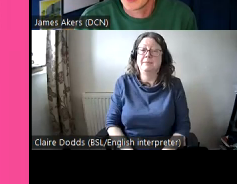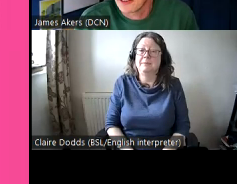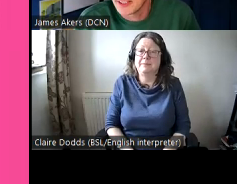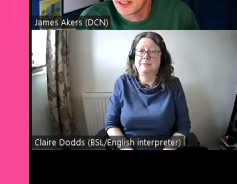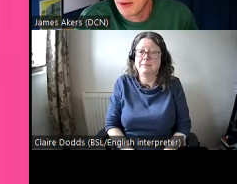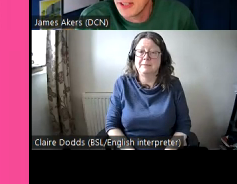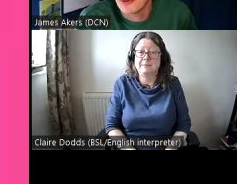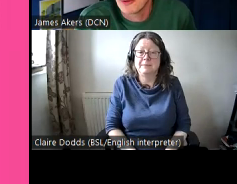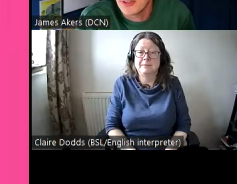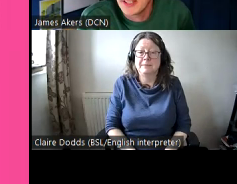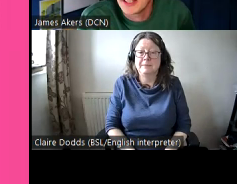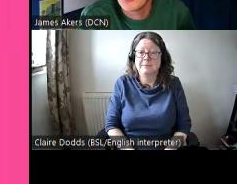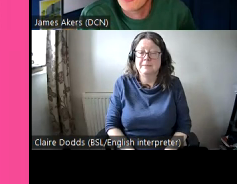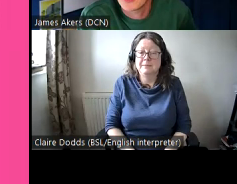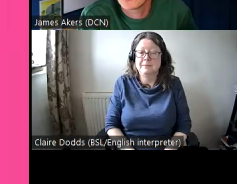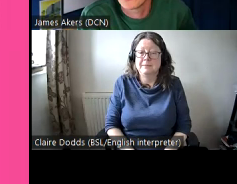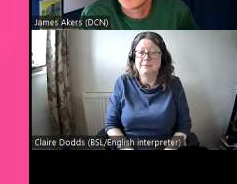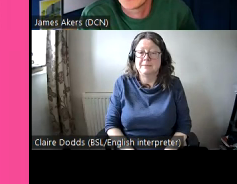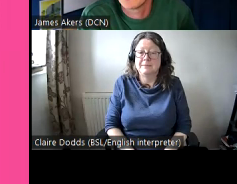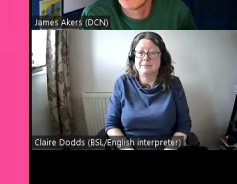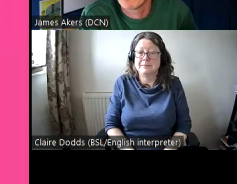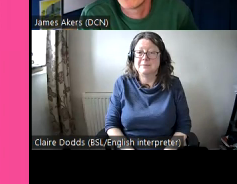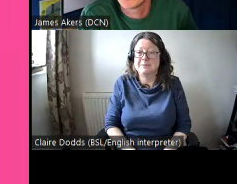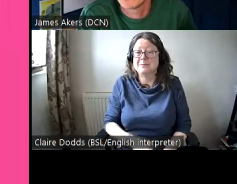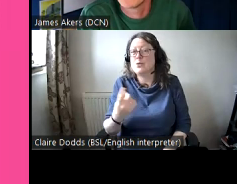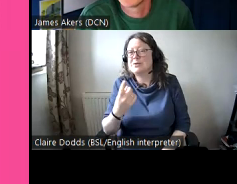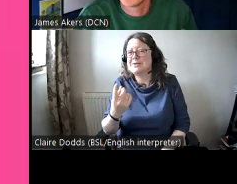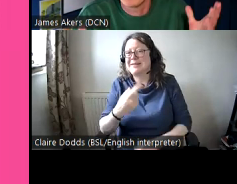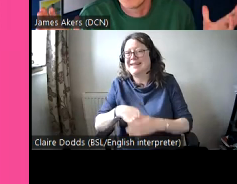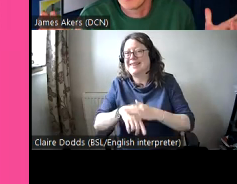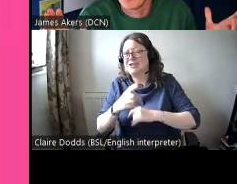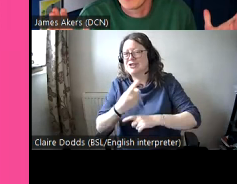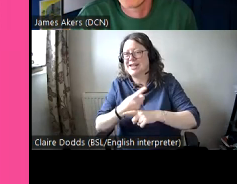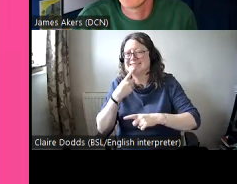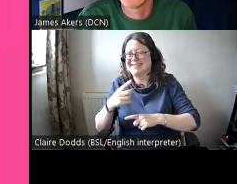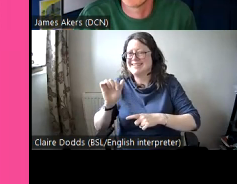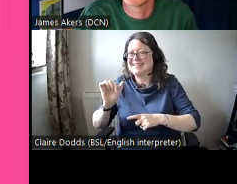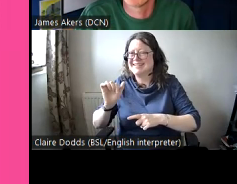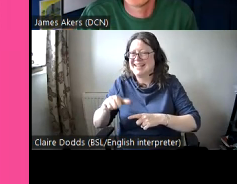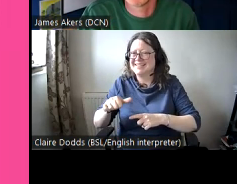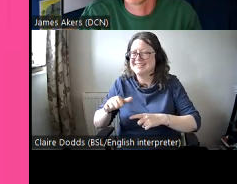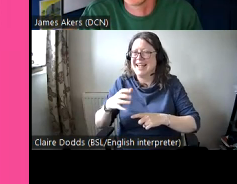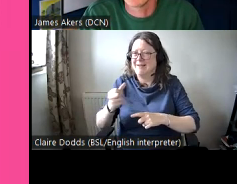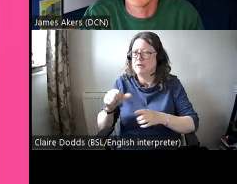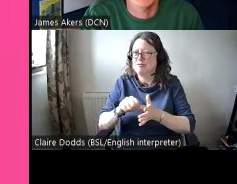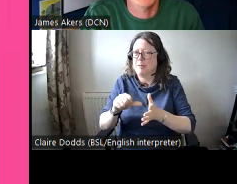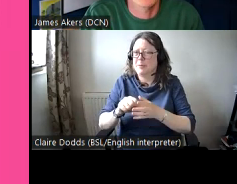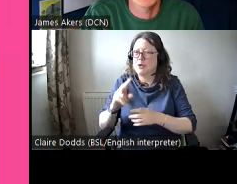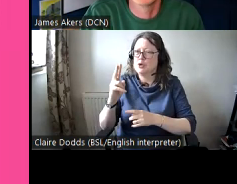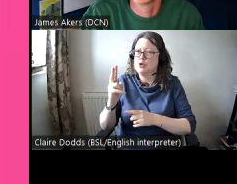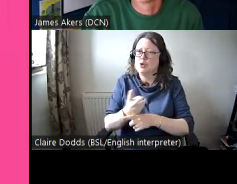Catherine says, we have an issue of needing two-factor authentication for a member of staff. Thankfully, they haven't left, but it's been a pain when you're on annual leave.